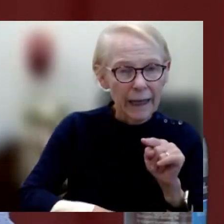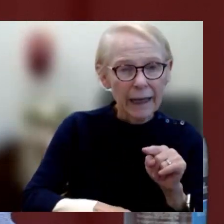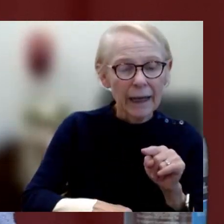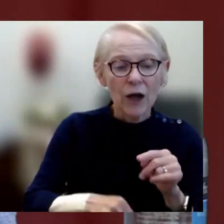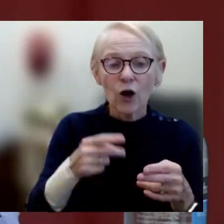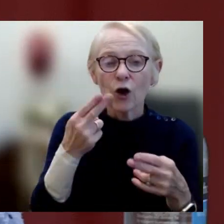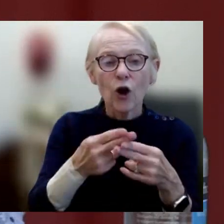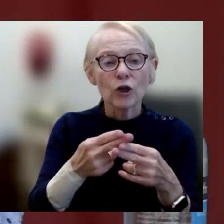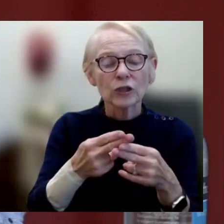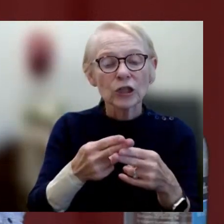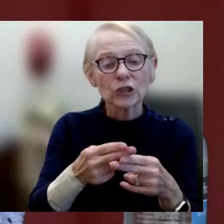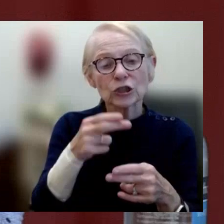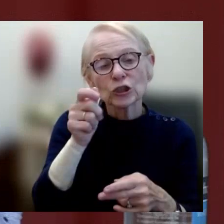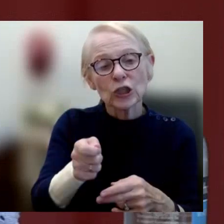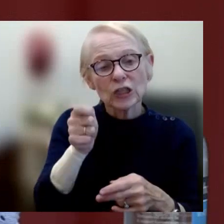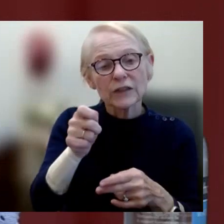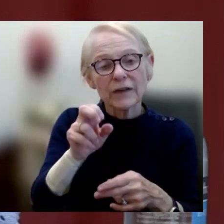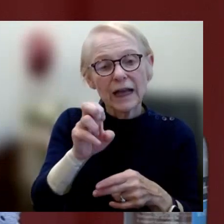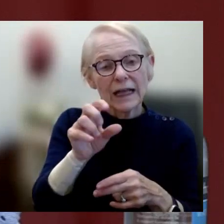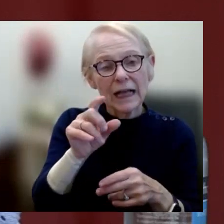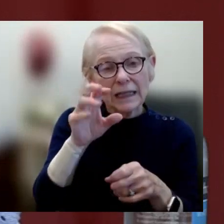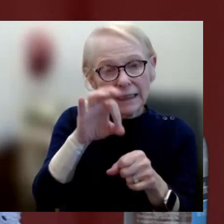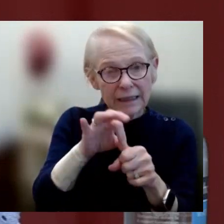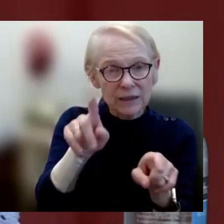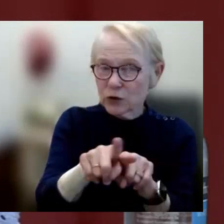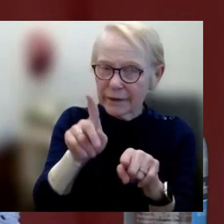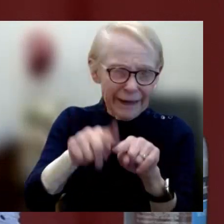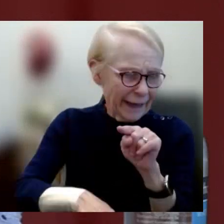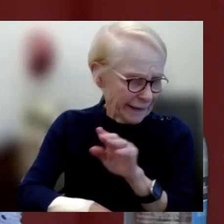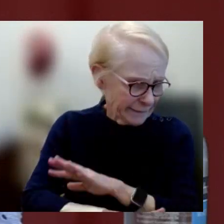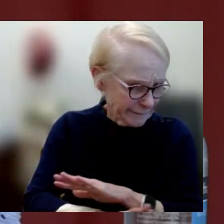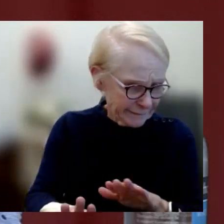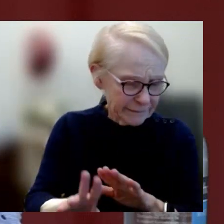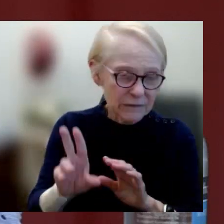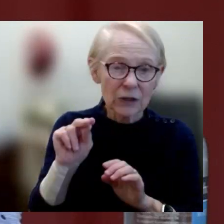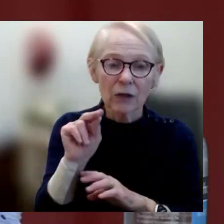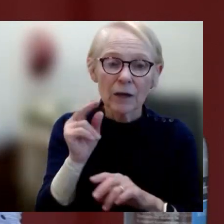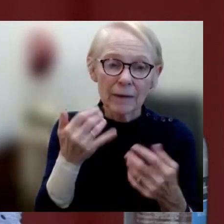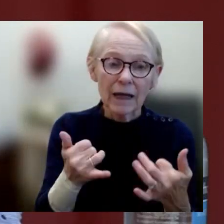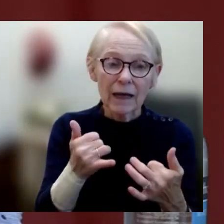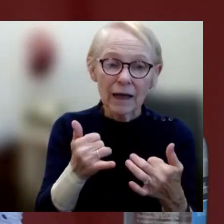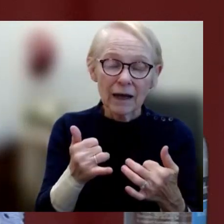and if you're going in person there are a lot of accessible features in Berks County especially so